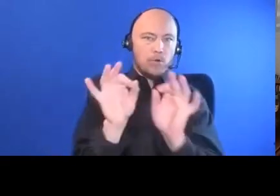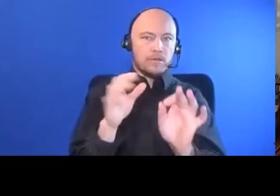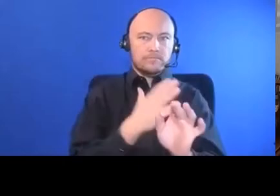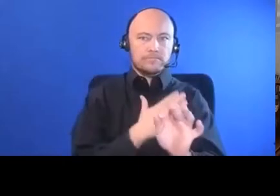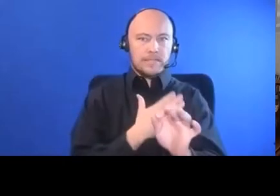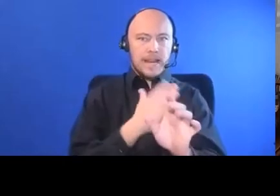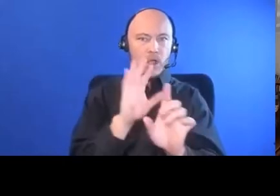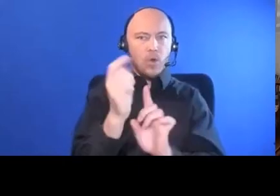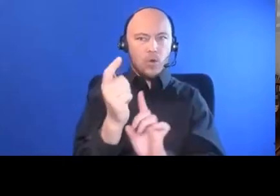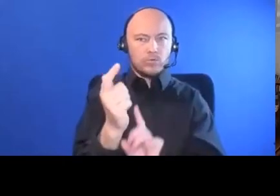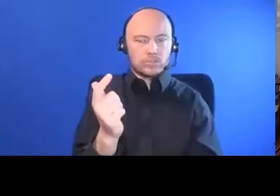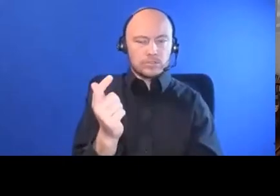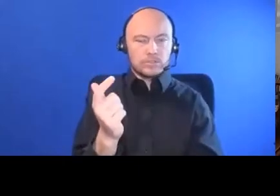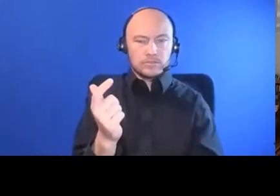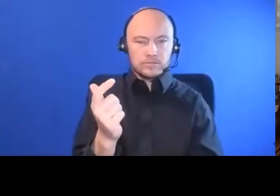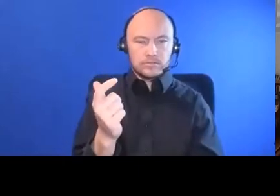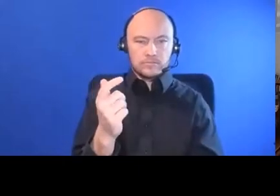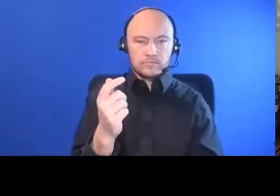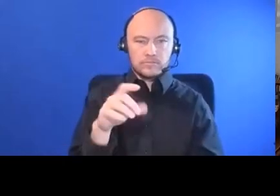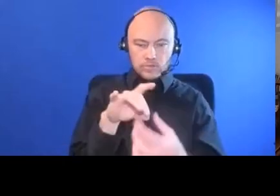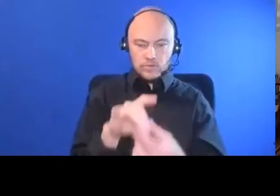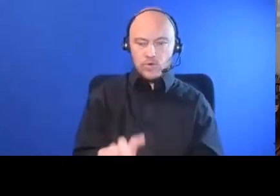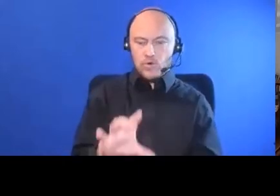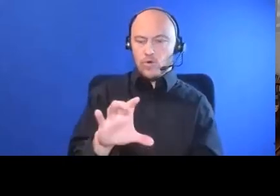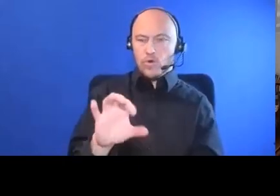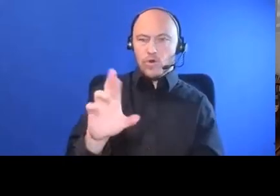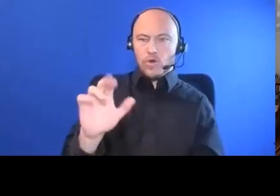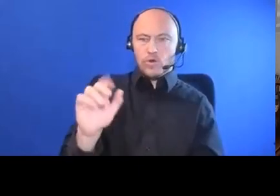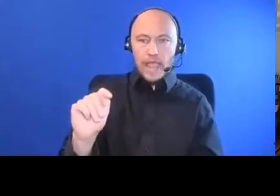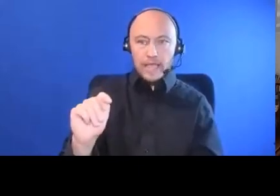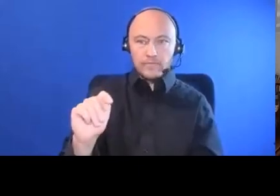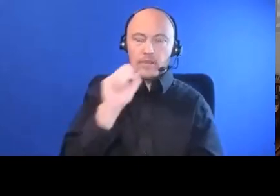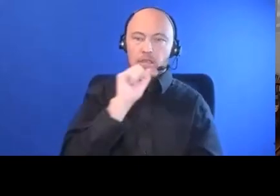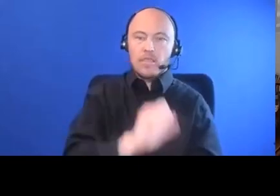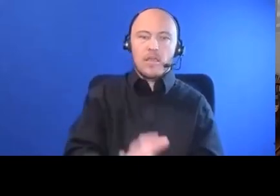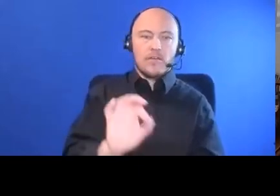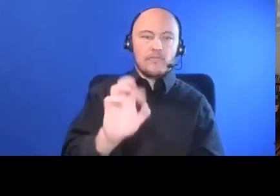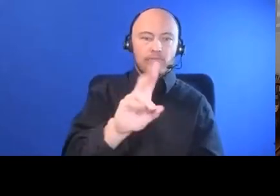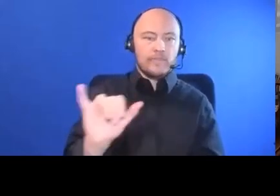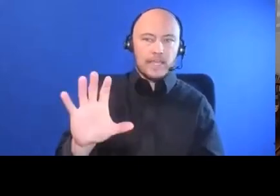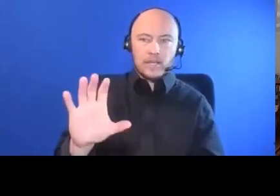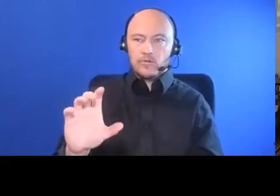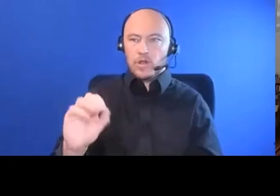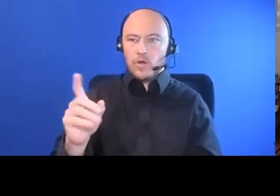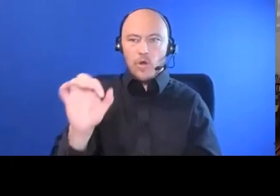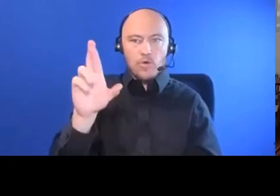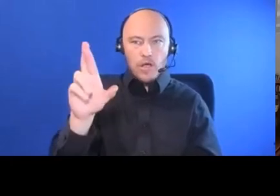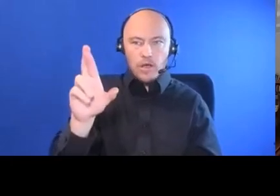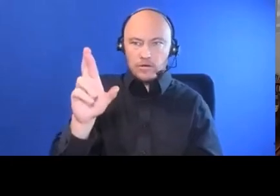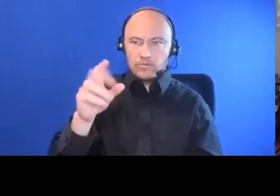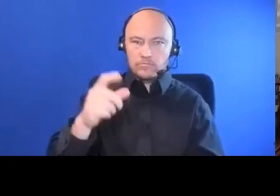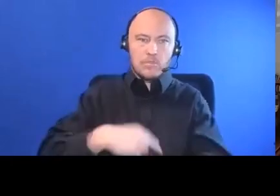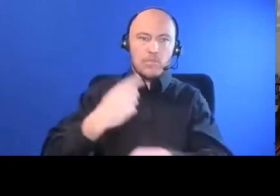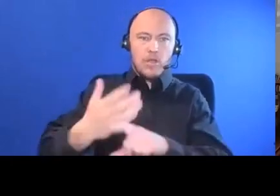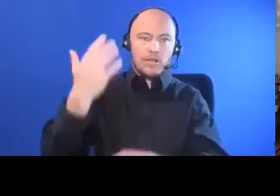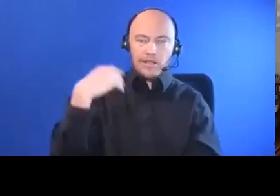In terms of craft, I love Flannery O'Connor. I've loved her long before I even realized that she had lupus.